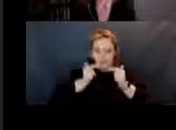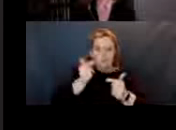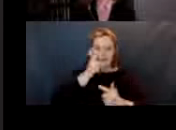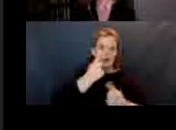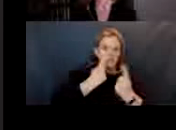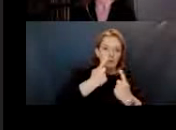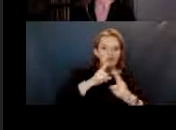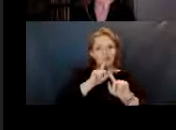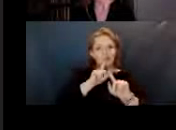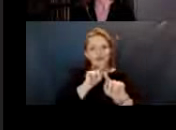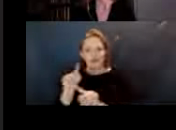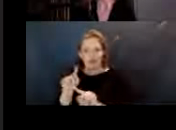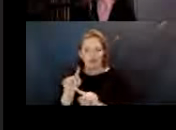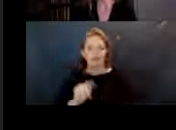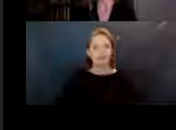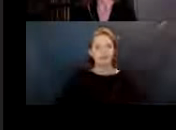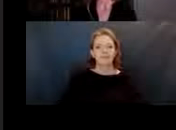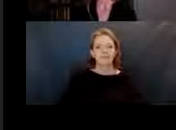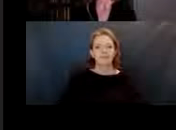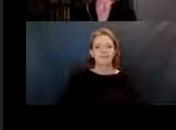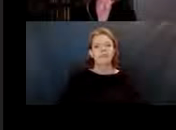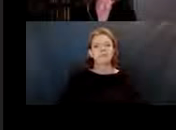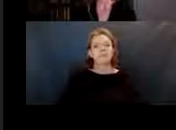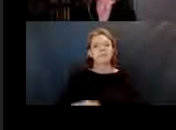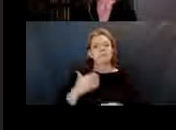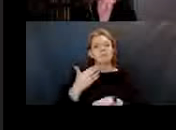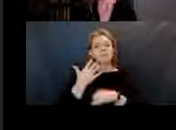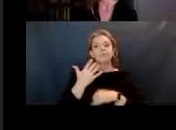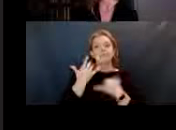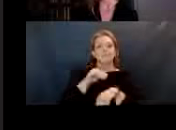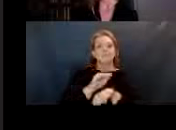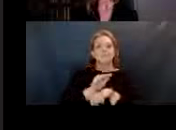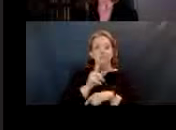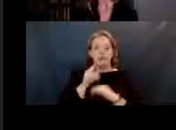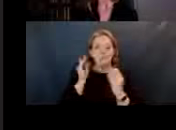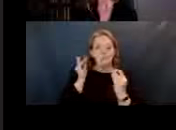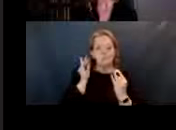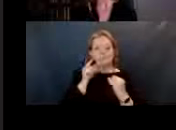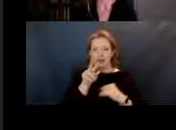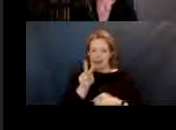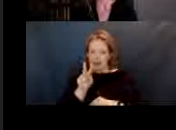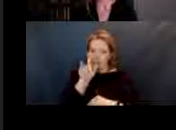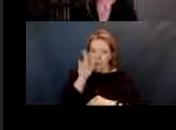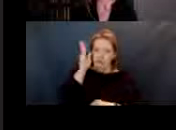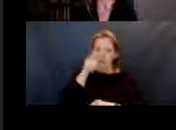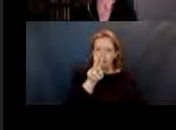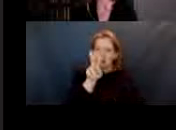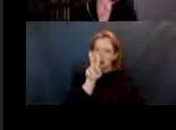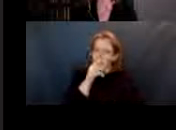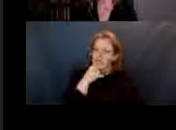going along with this presentation, write your thoughts down. like jot them down in the notebook or put them down in the chat, and then at the end